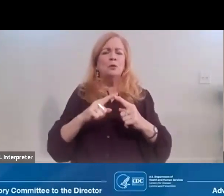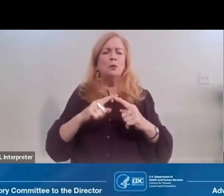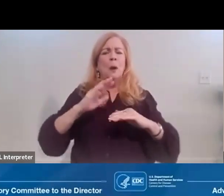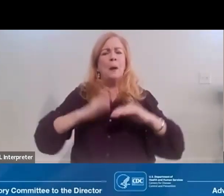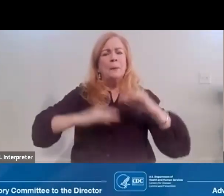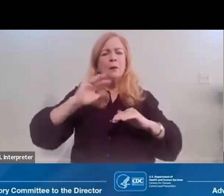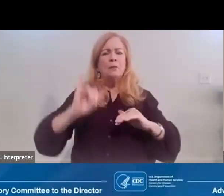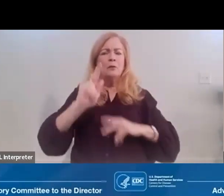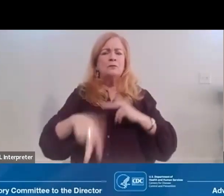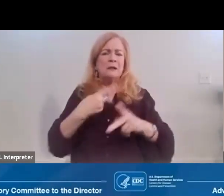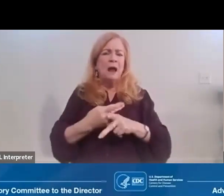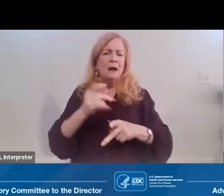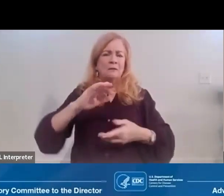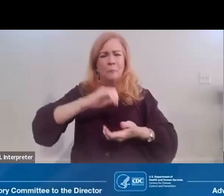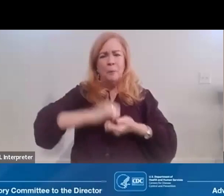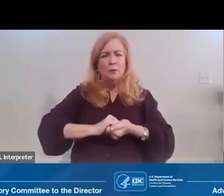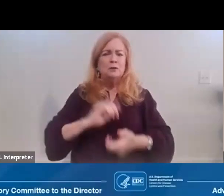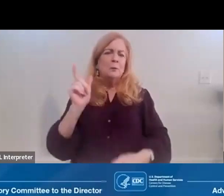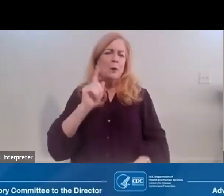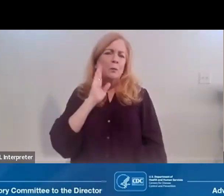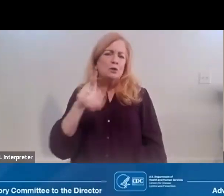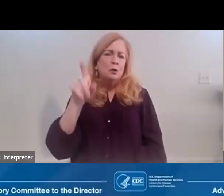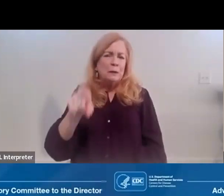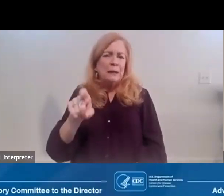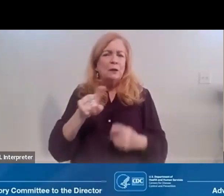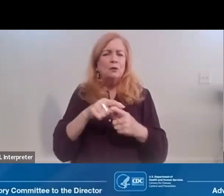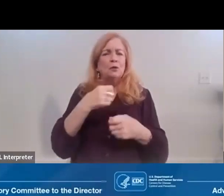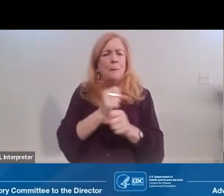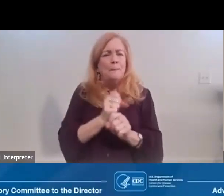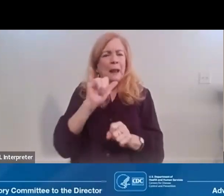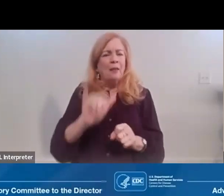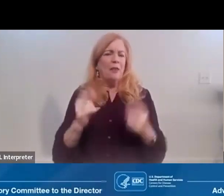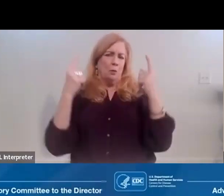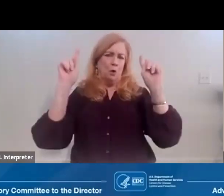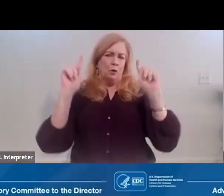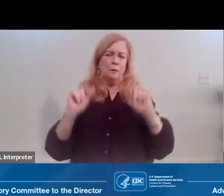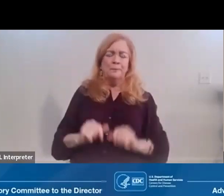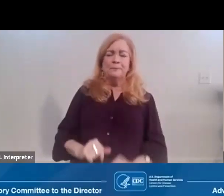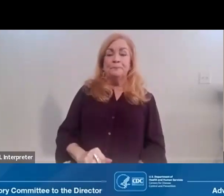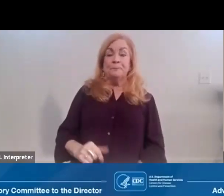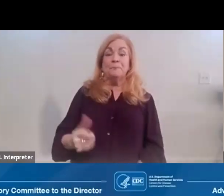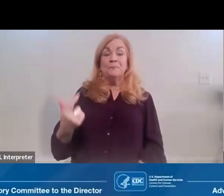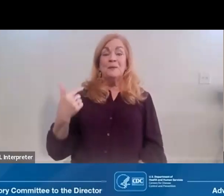What would you need to make that actually work? Yeah. No, as I mentioned, I was recruited out of the private sector